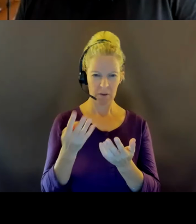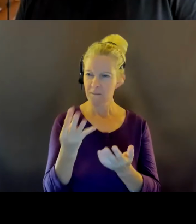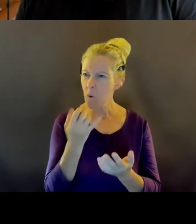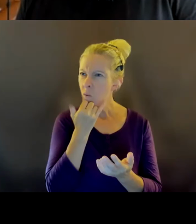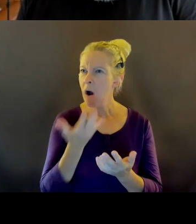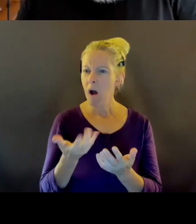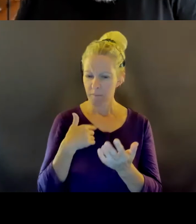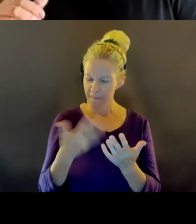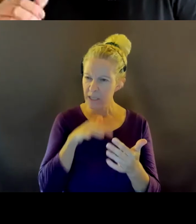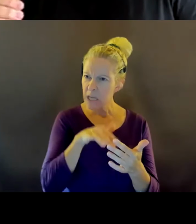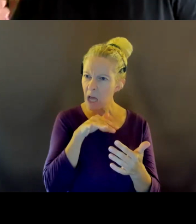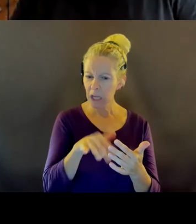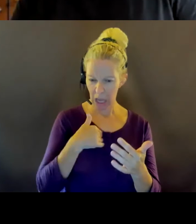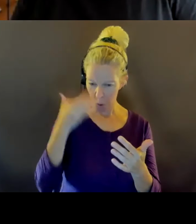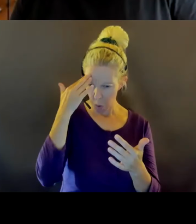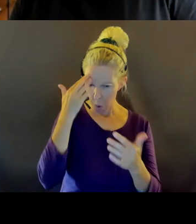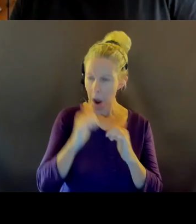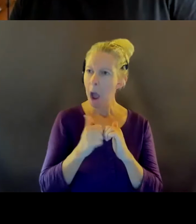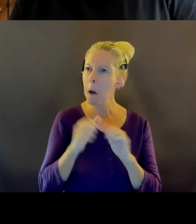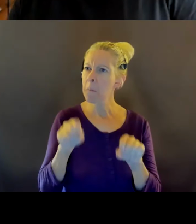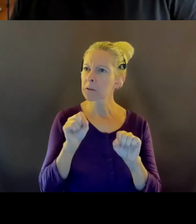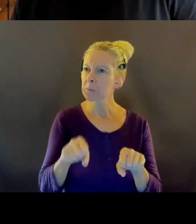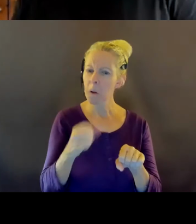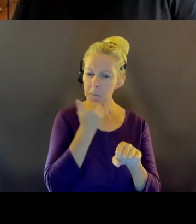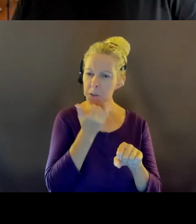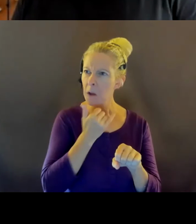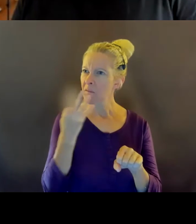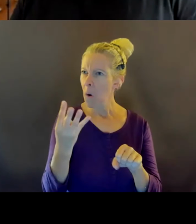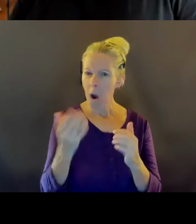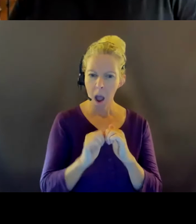I know what they are. How could I have made four mistakes?